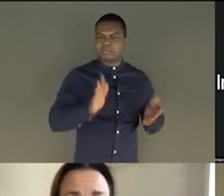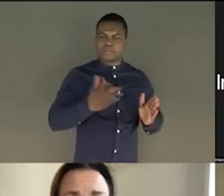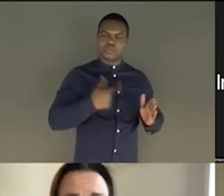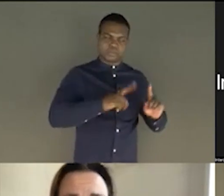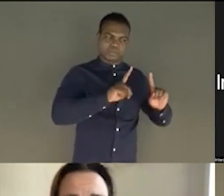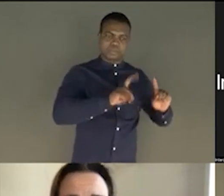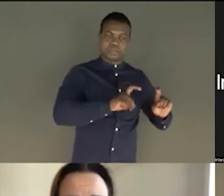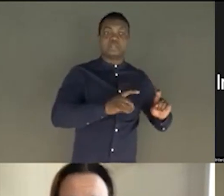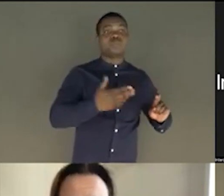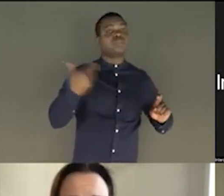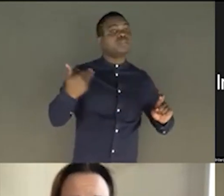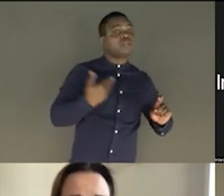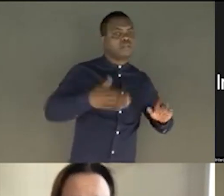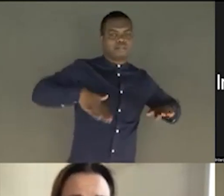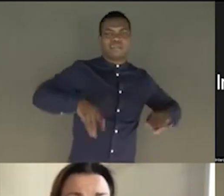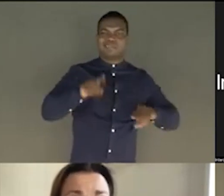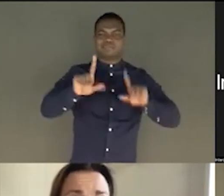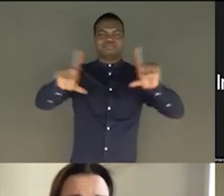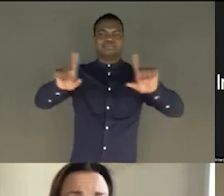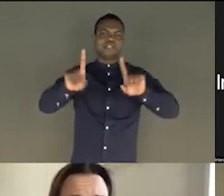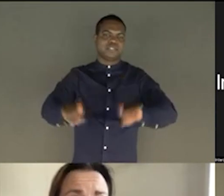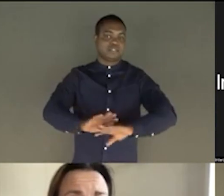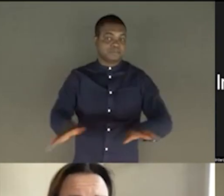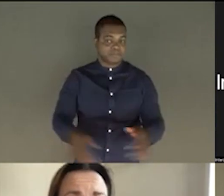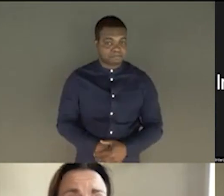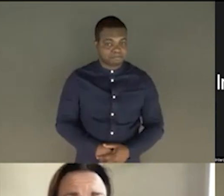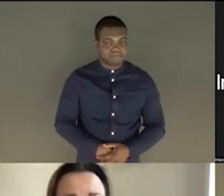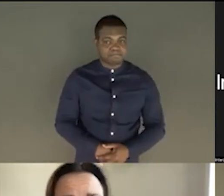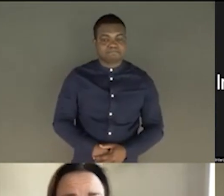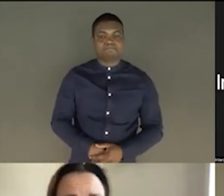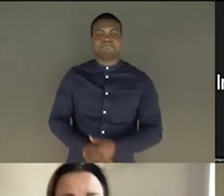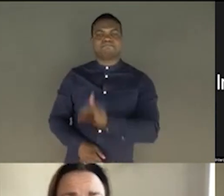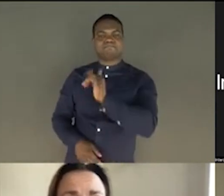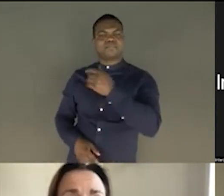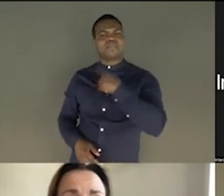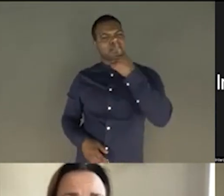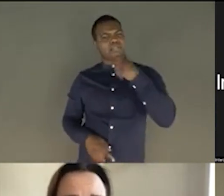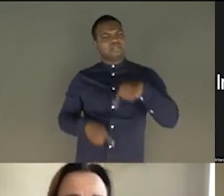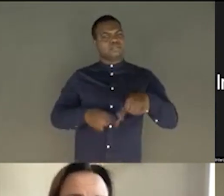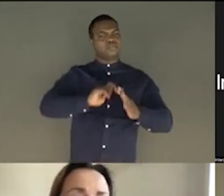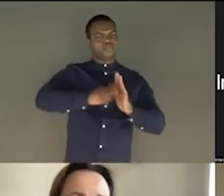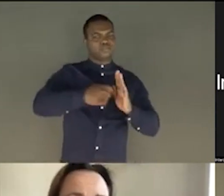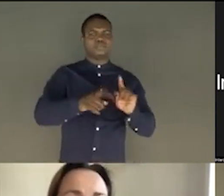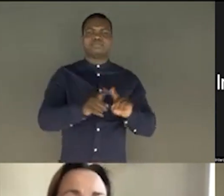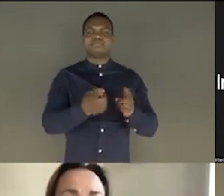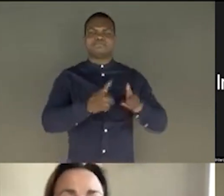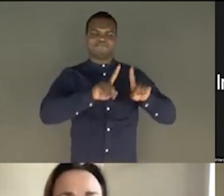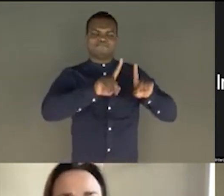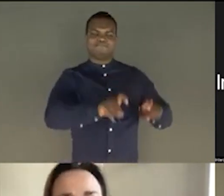so we didn't actually develop new technology to do this. So it's kind of a draft, or if you will,